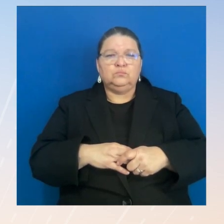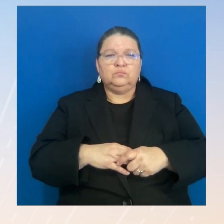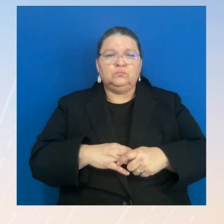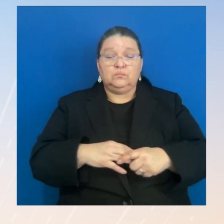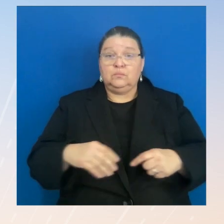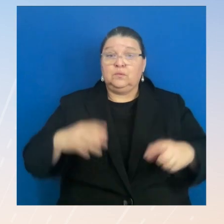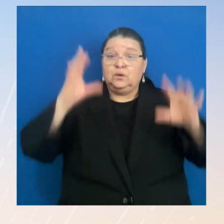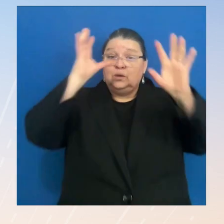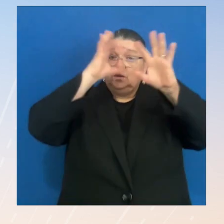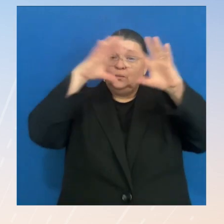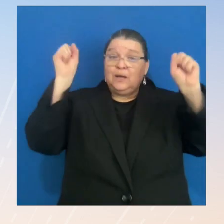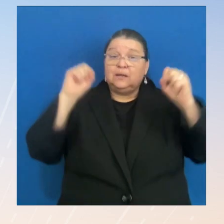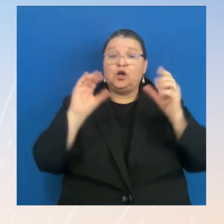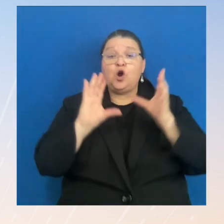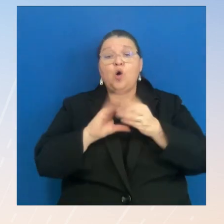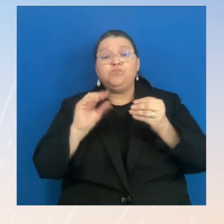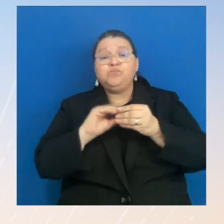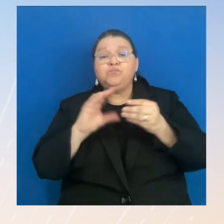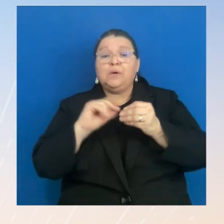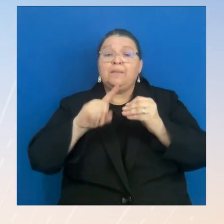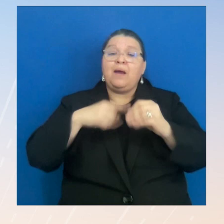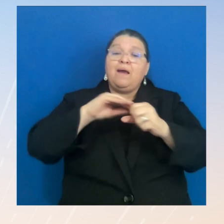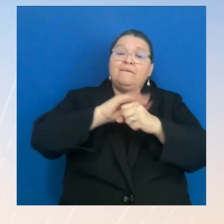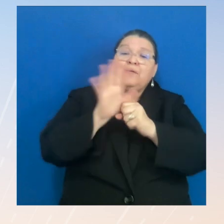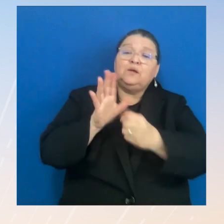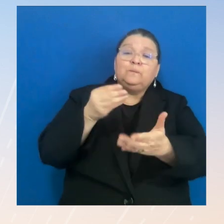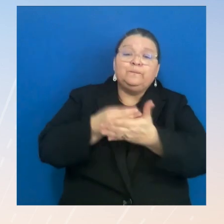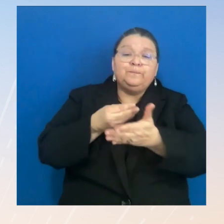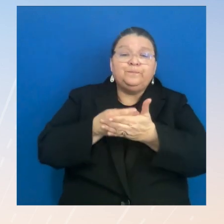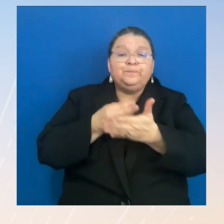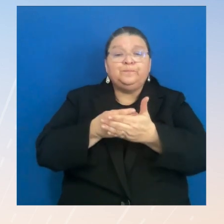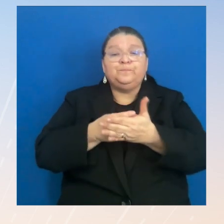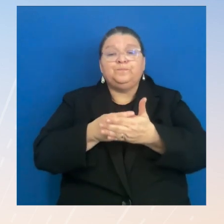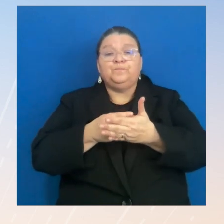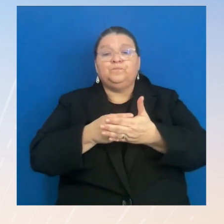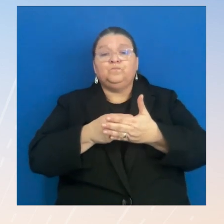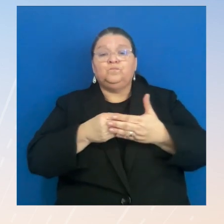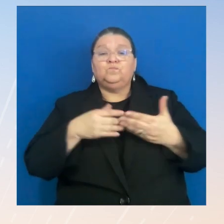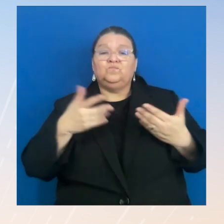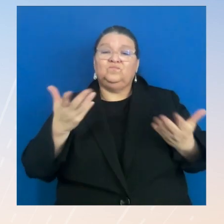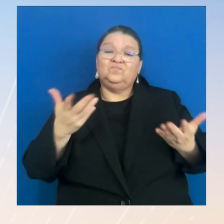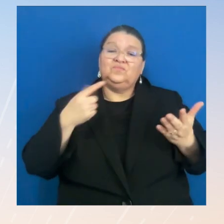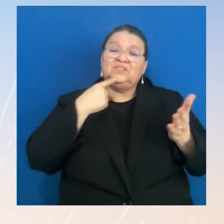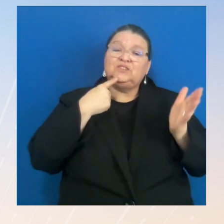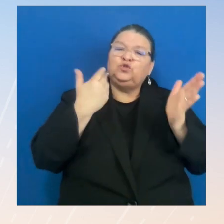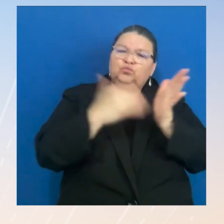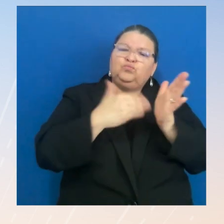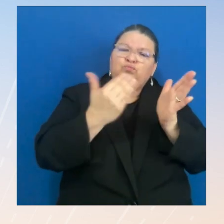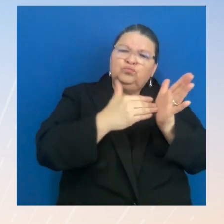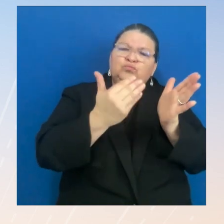But if this is so important for the President and the White House, will he meet with Republicans individually?